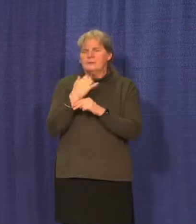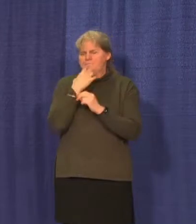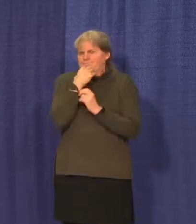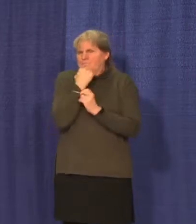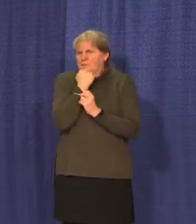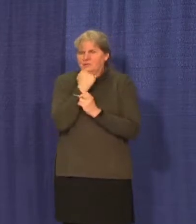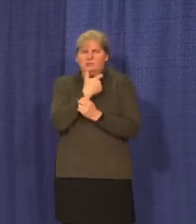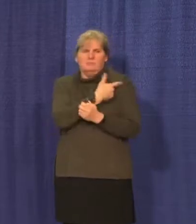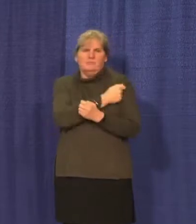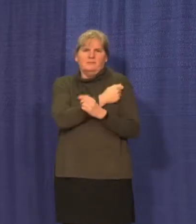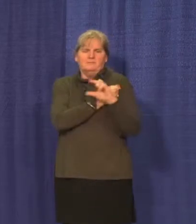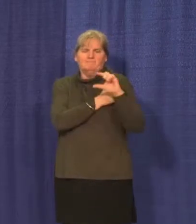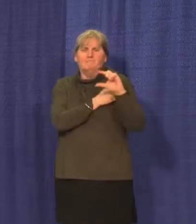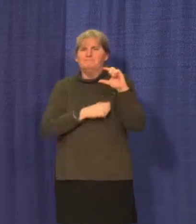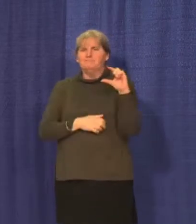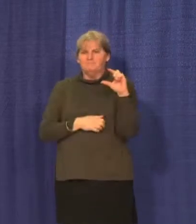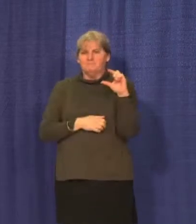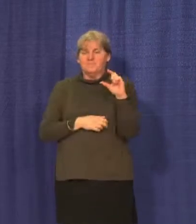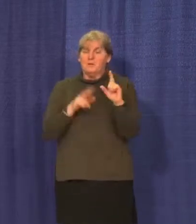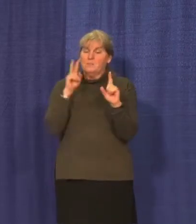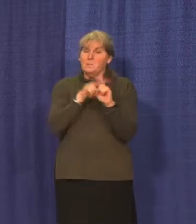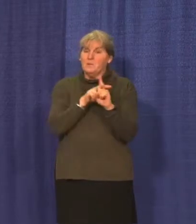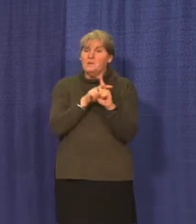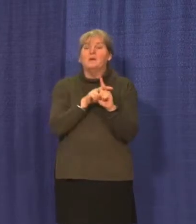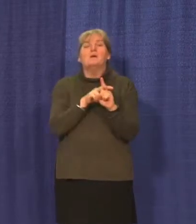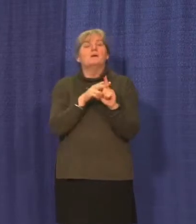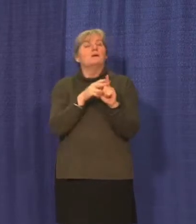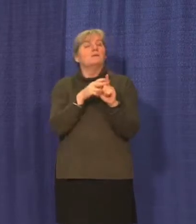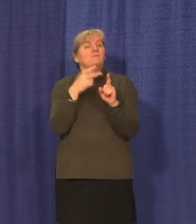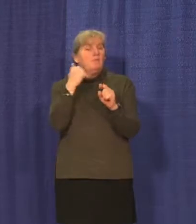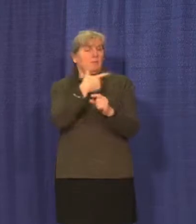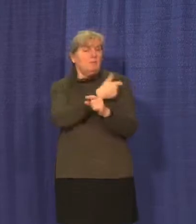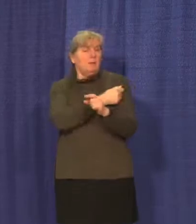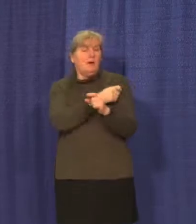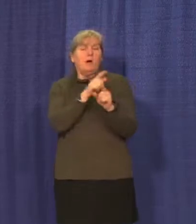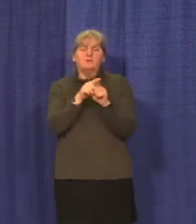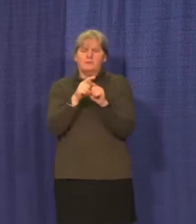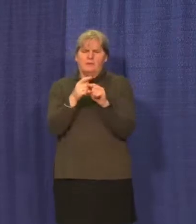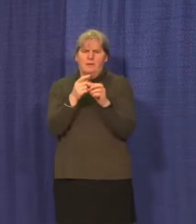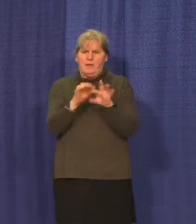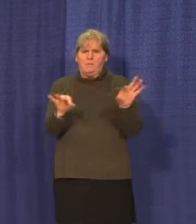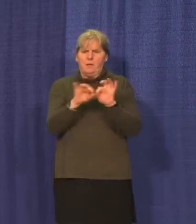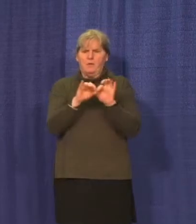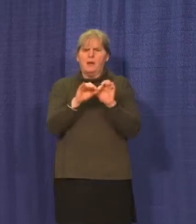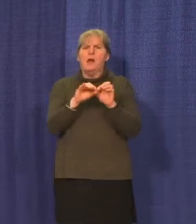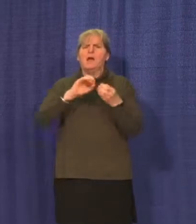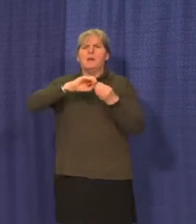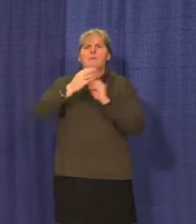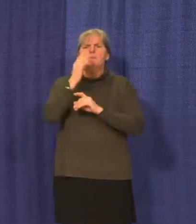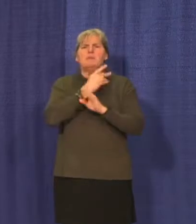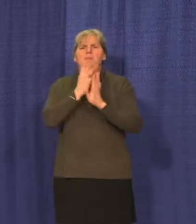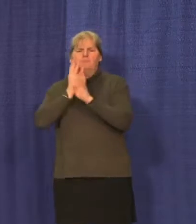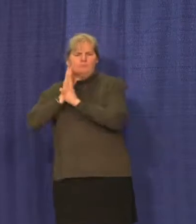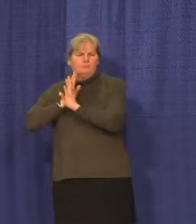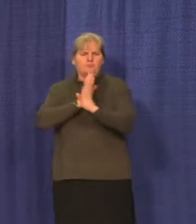these precious vaccines. Booking appointments also allows us to manage the flow of people so that we can ensure physical